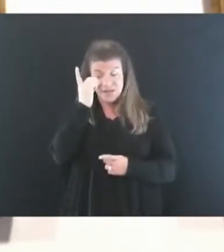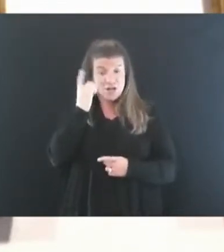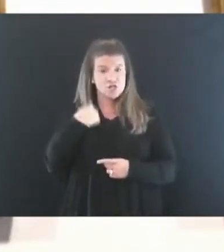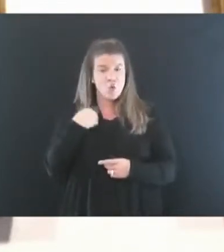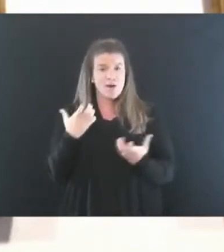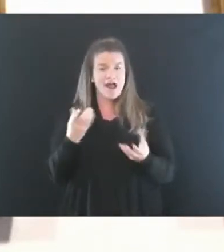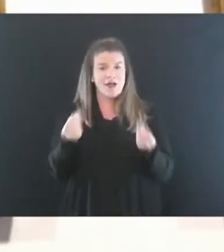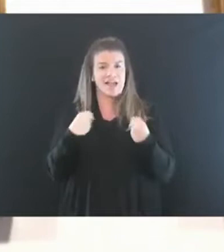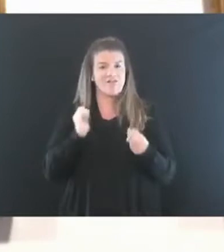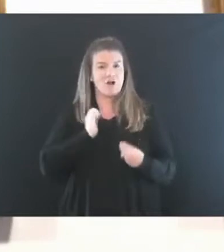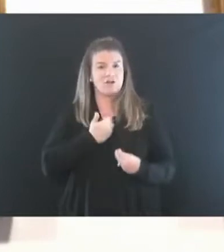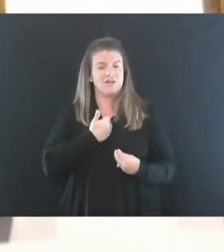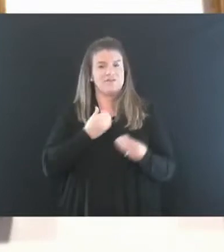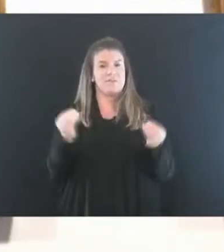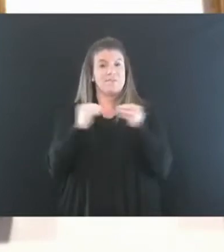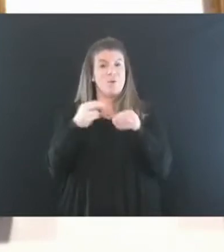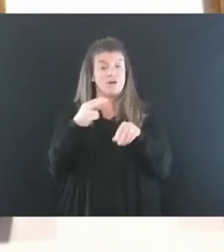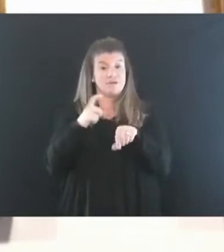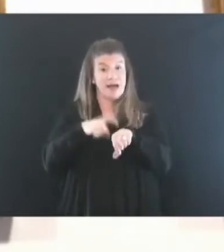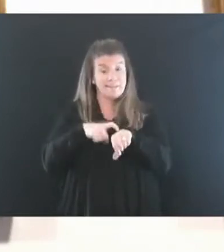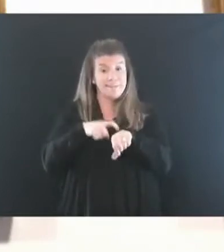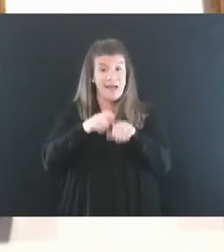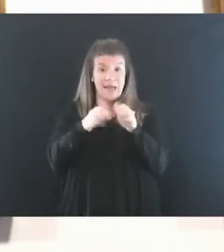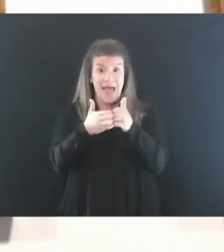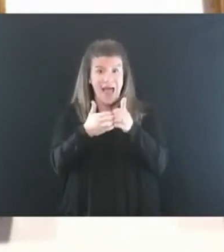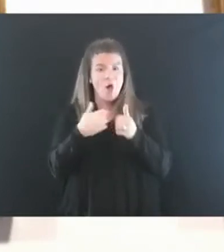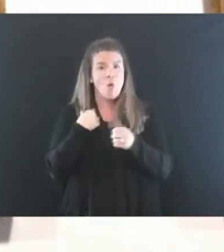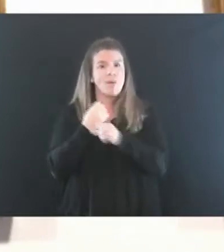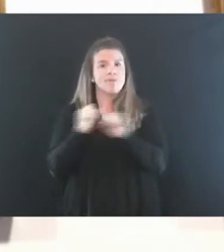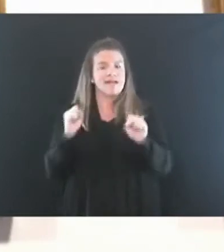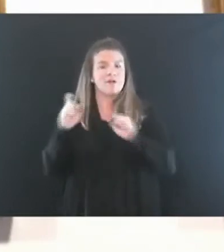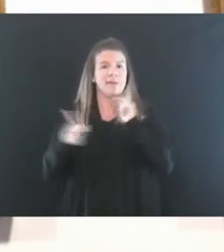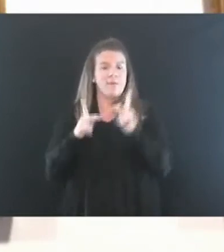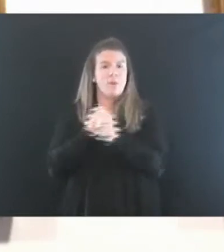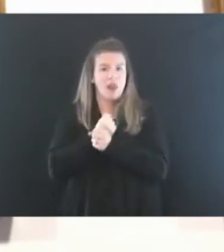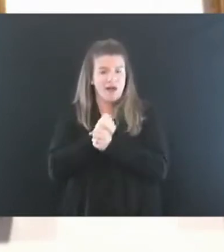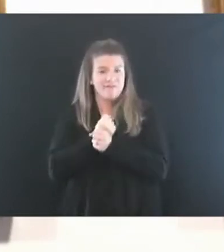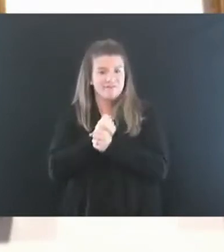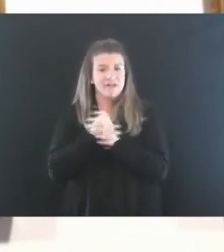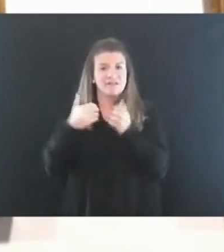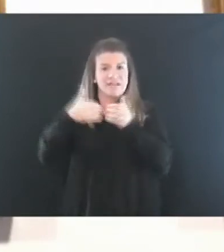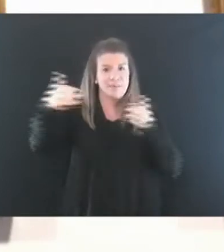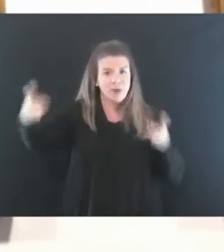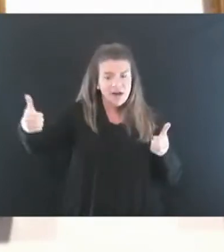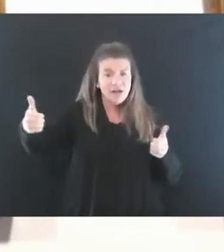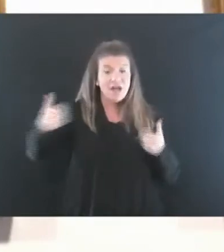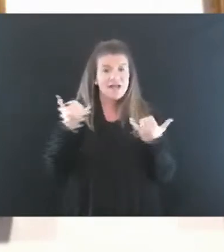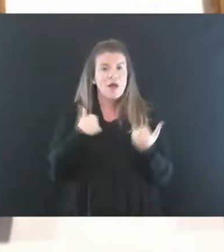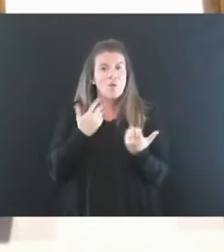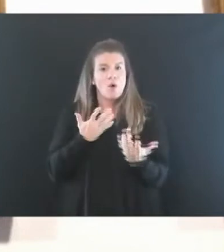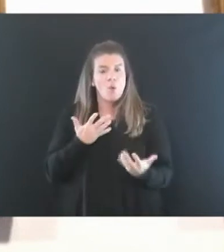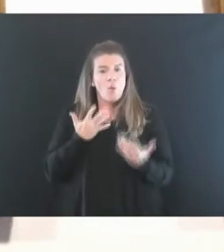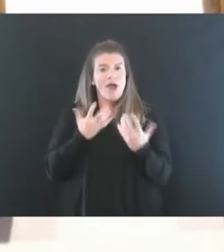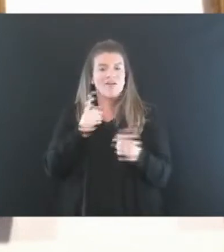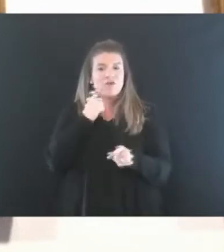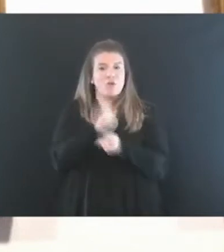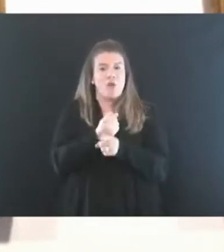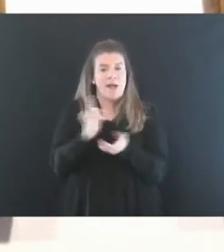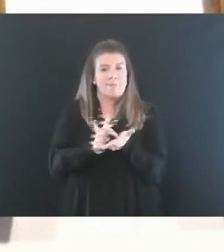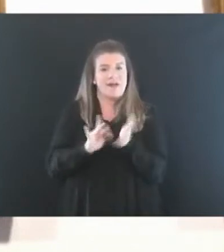COVID VIRUS. SO WE HAVE BOUGHT OURSELVES MORE TIME. WE HAVE PROTECTED THE PEOPLE THAT WE LOVE.